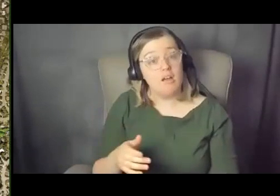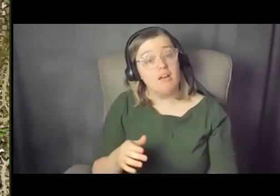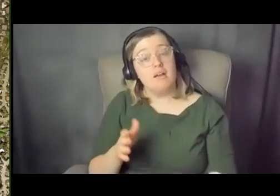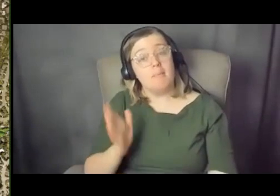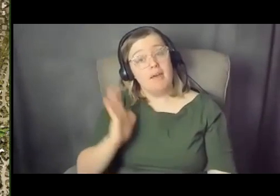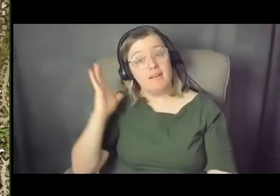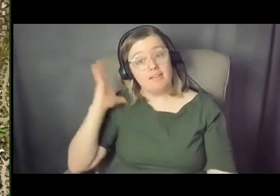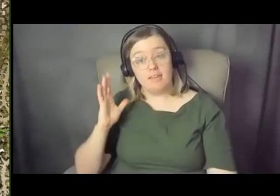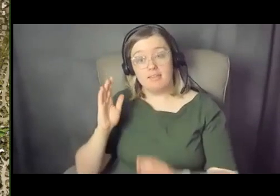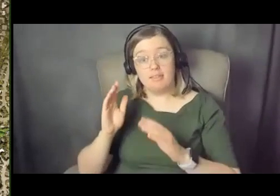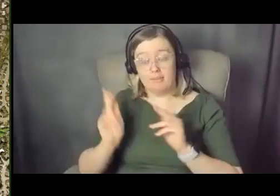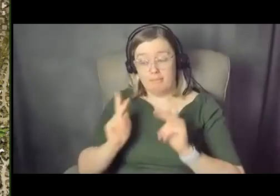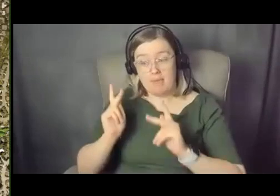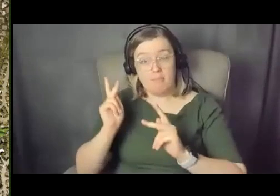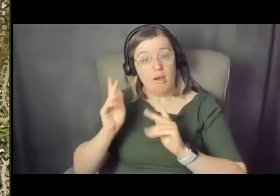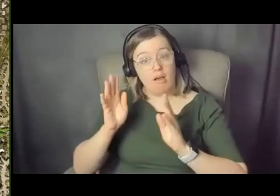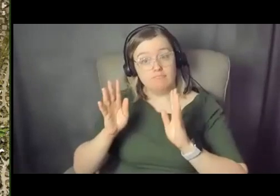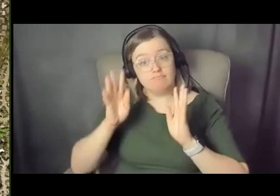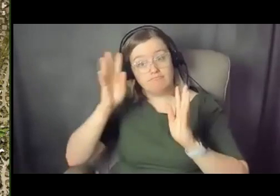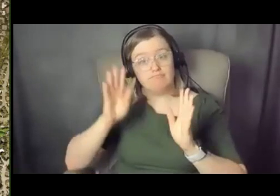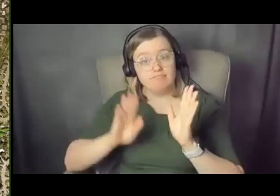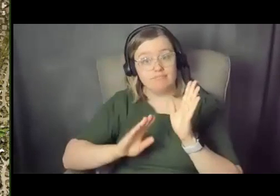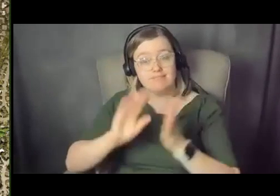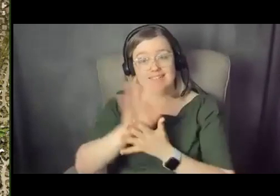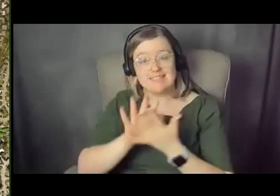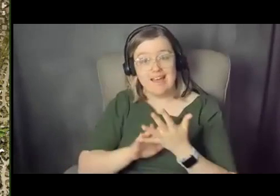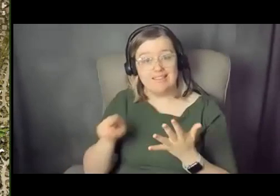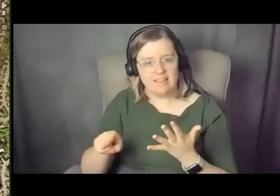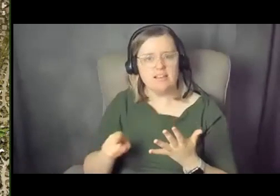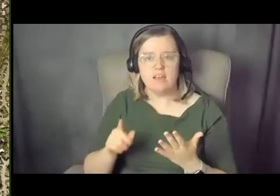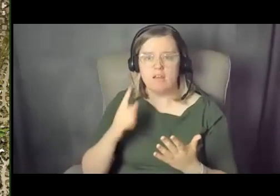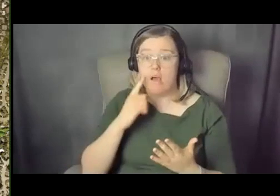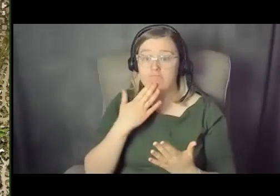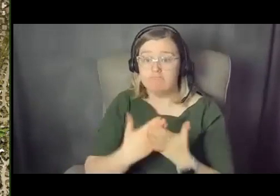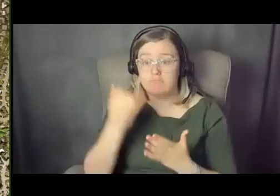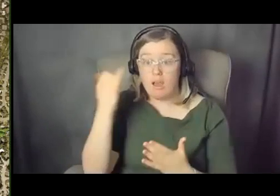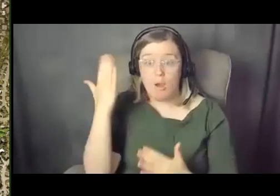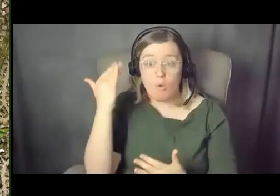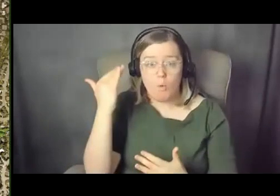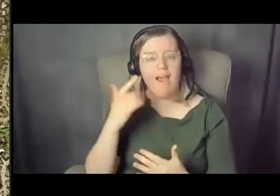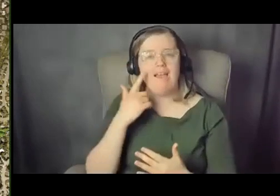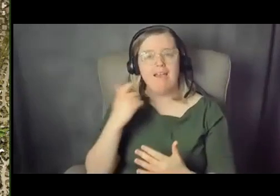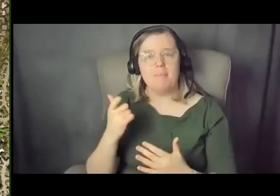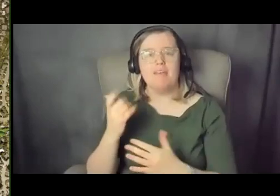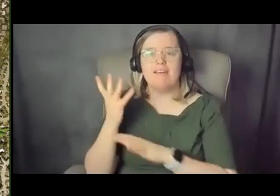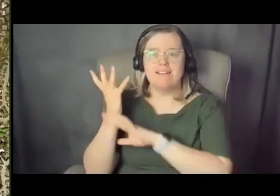thing to do, because the system was able to use gravity to collect wastewater down at the low point of the ravine, which